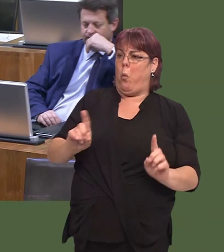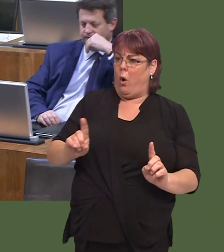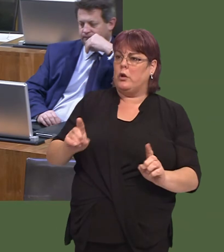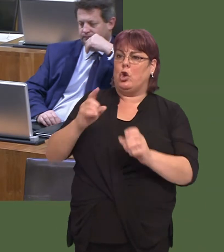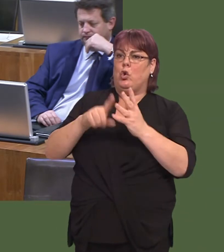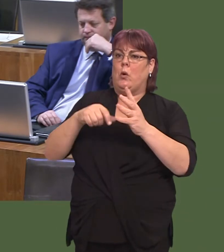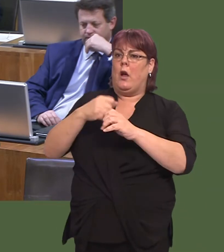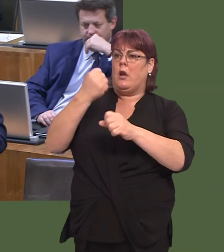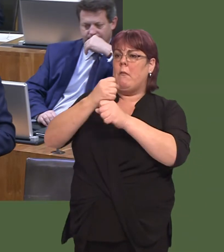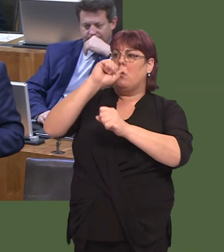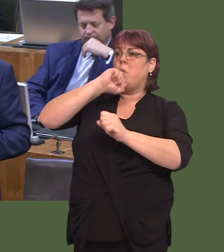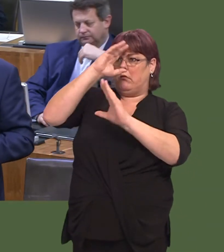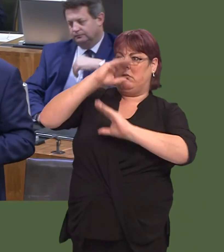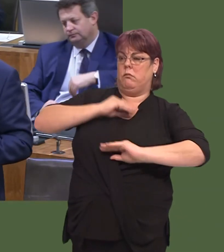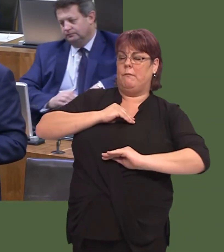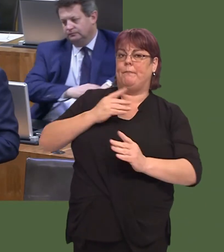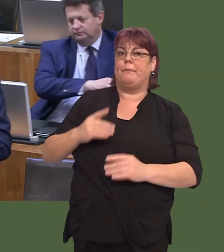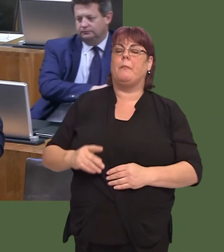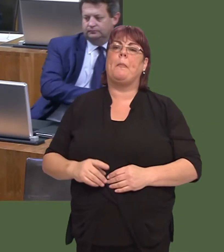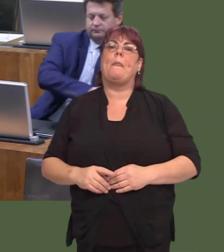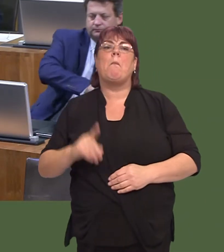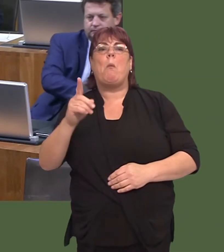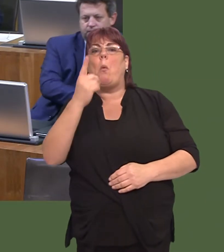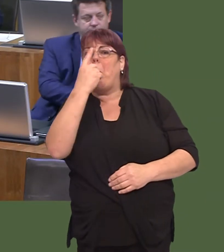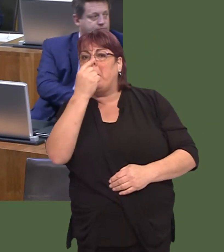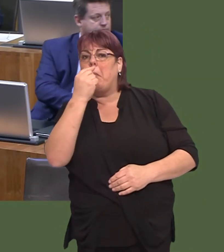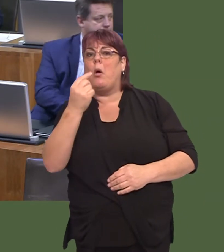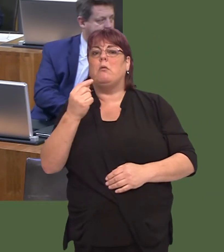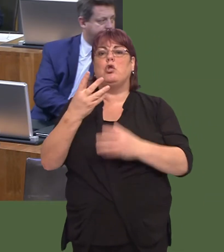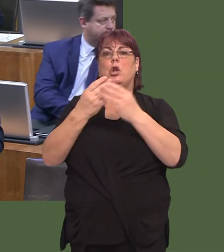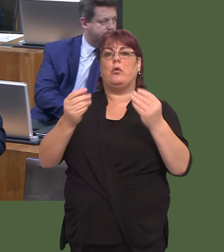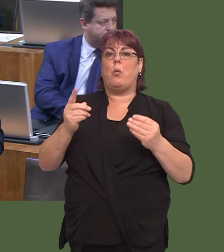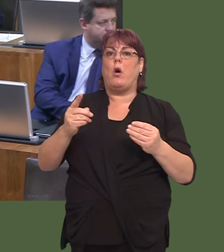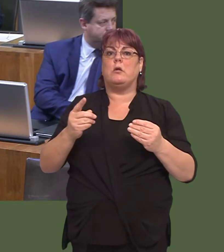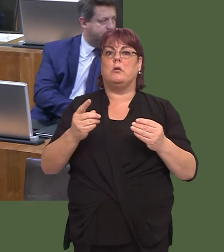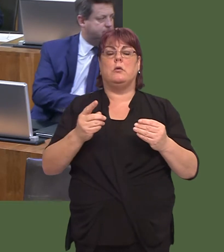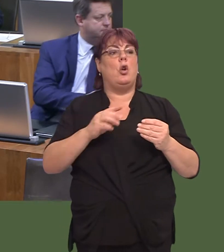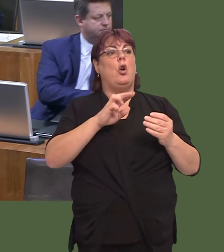One of the solutions that was put to me was that there would be cameras on the border between north and south in Ireland.